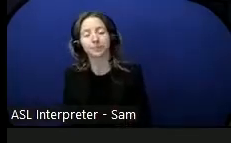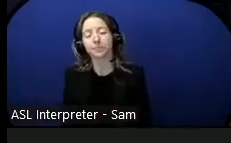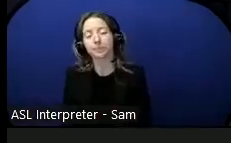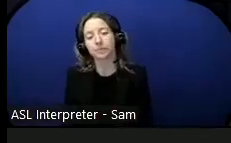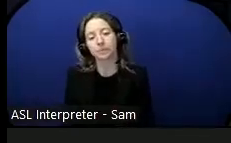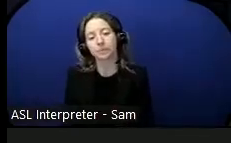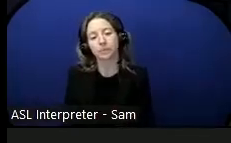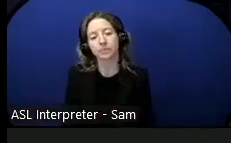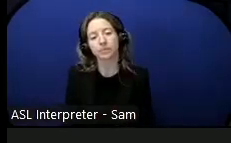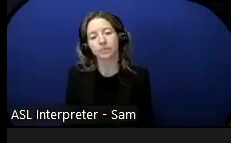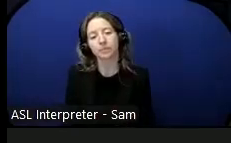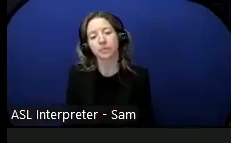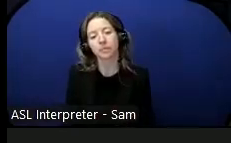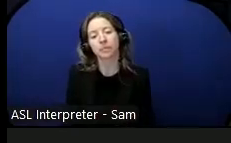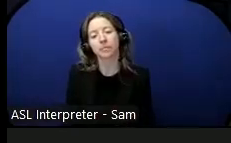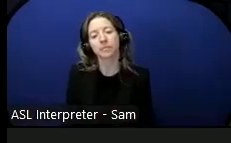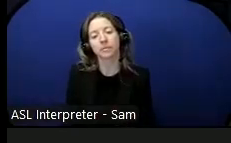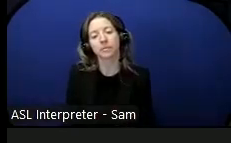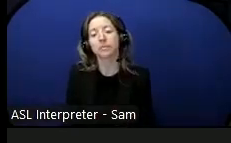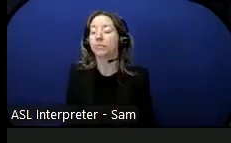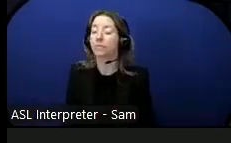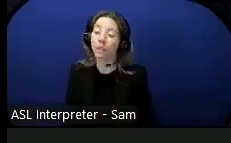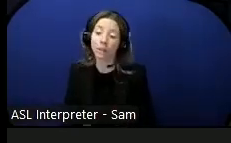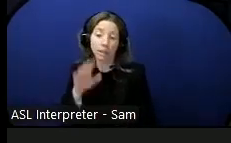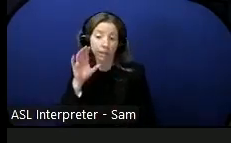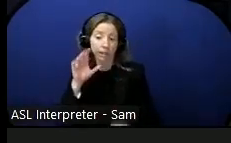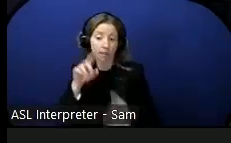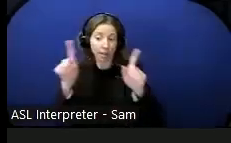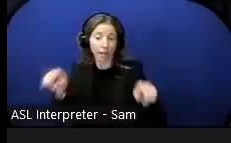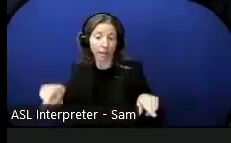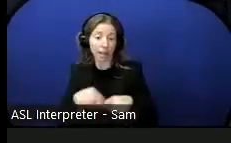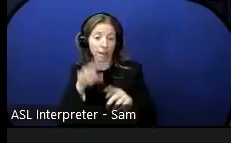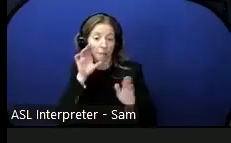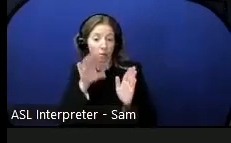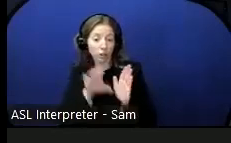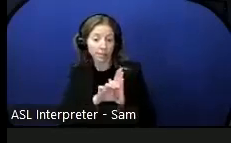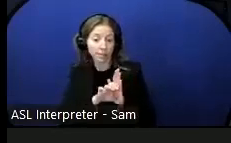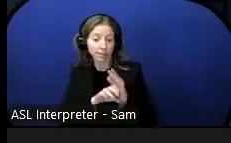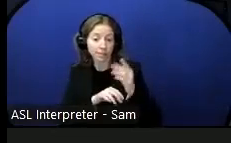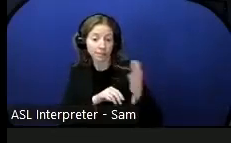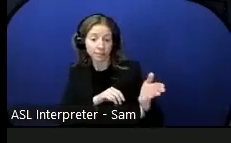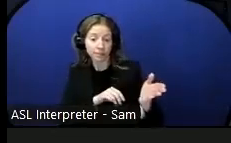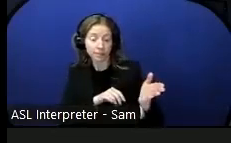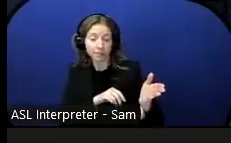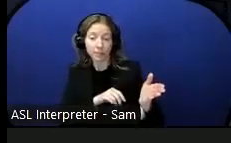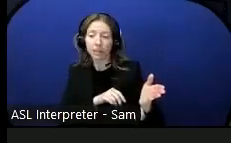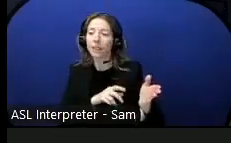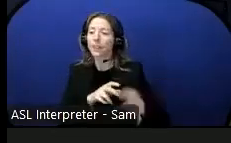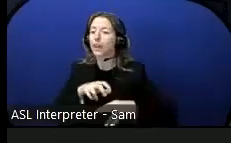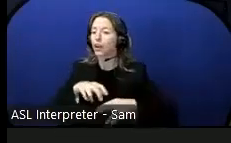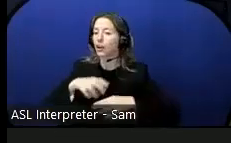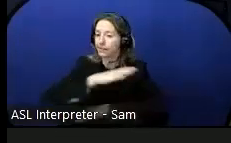This slide has a person sitting at a mobile desk using a mobile phone,